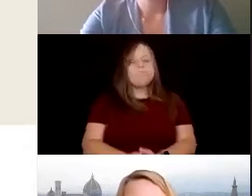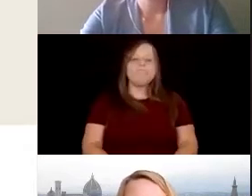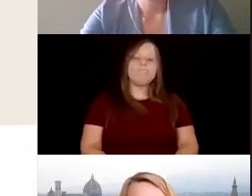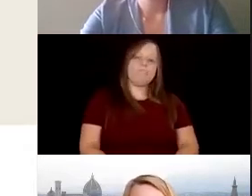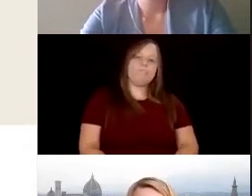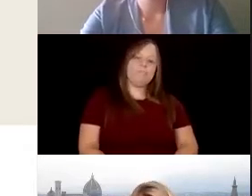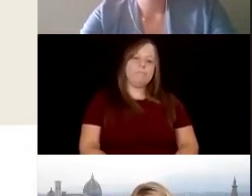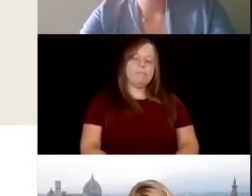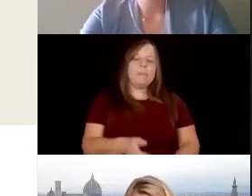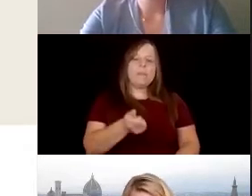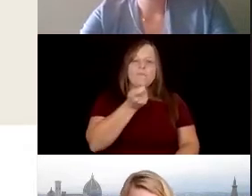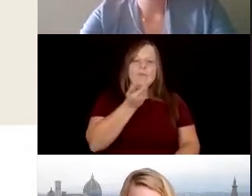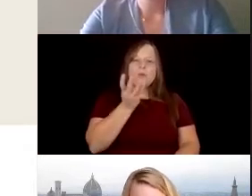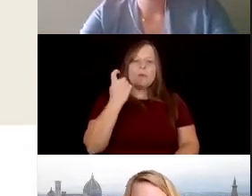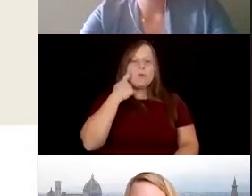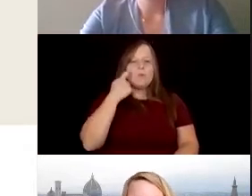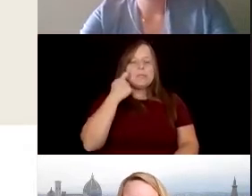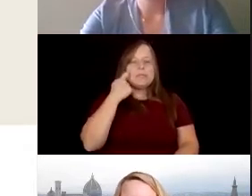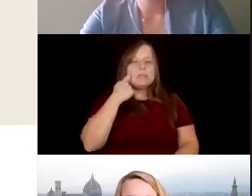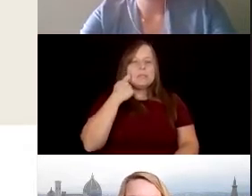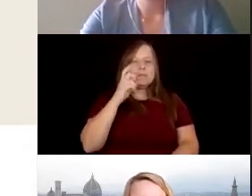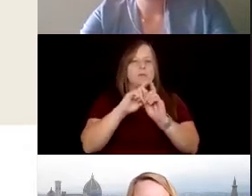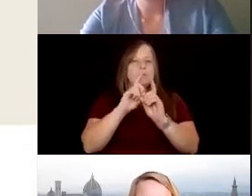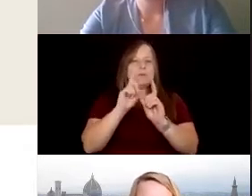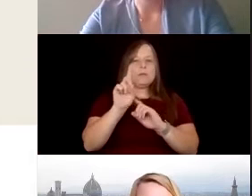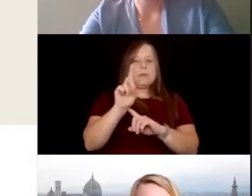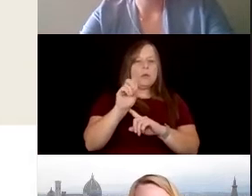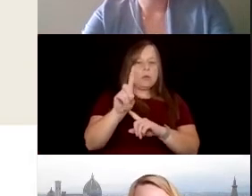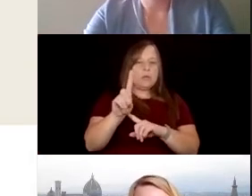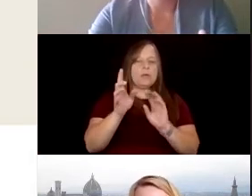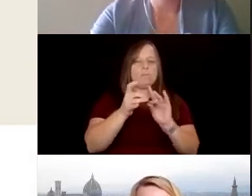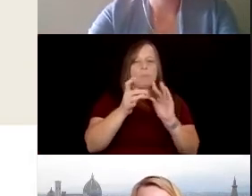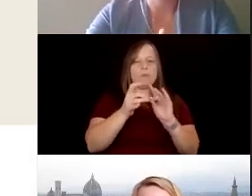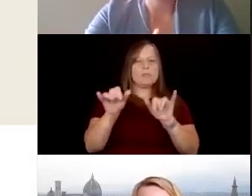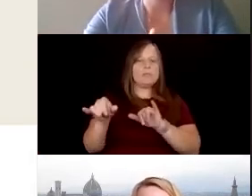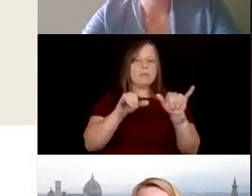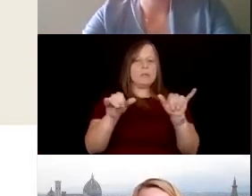There are a couple of other recent Department of Defense memoranda that had similar kind of modifications